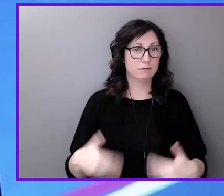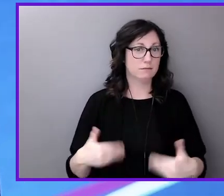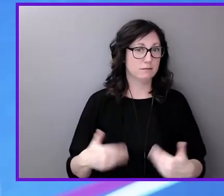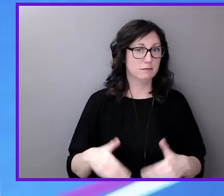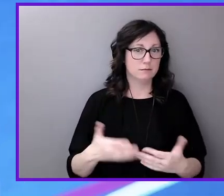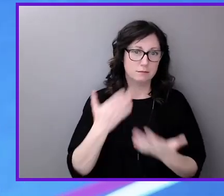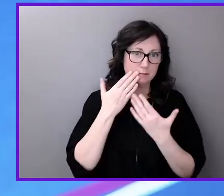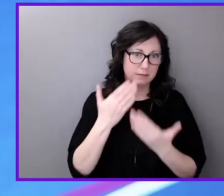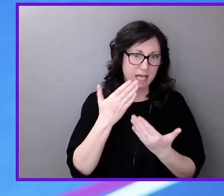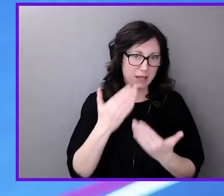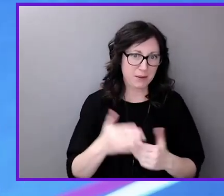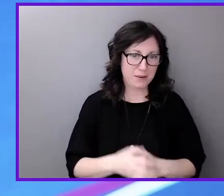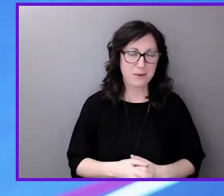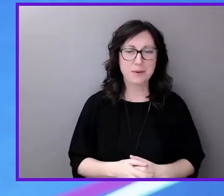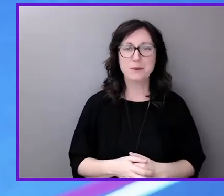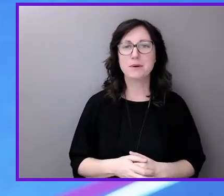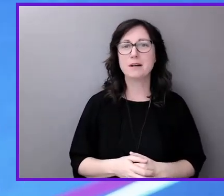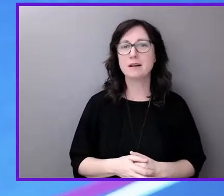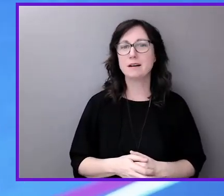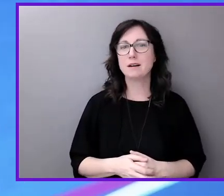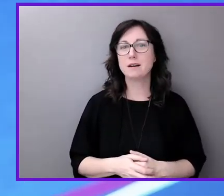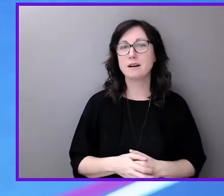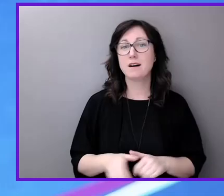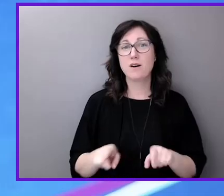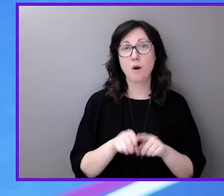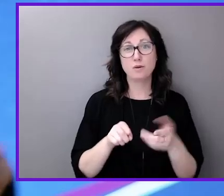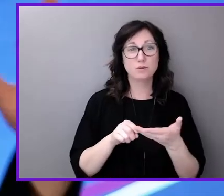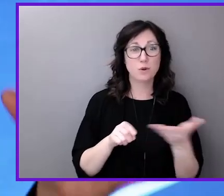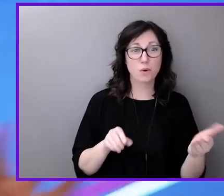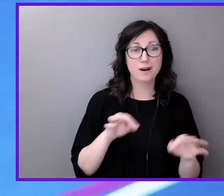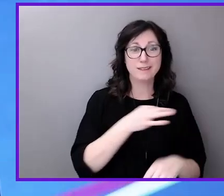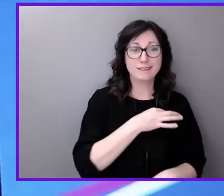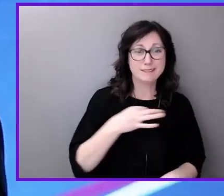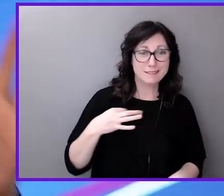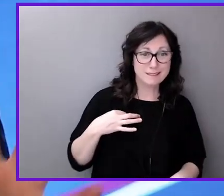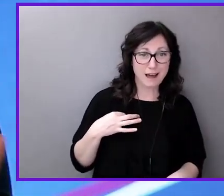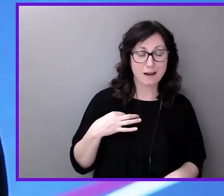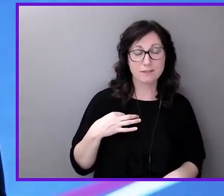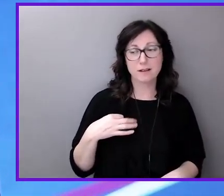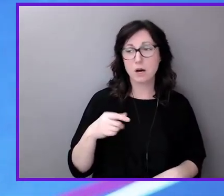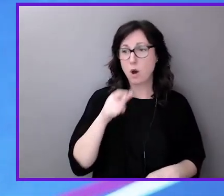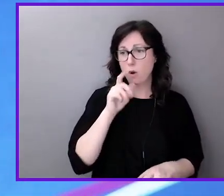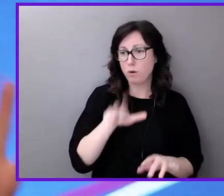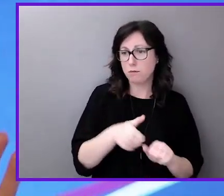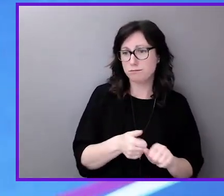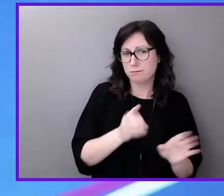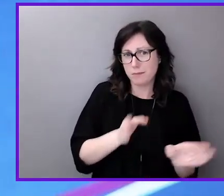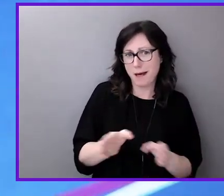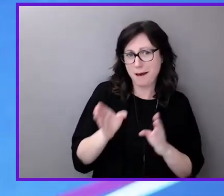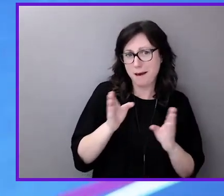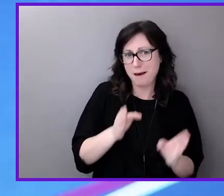Thank you especially to the staff, the team, who are making all of this happen. They are incredible.